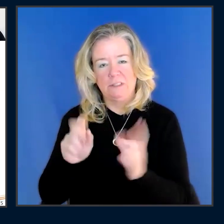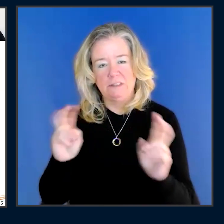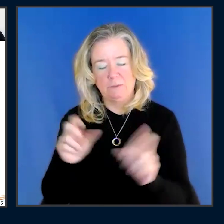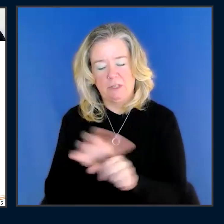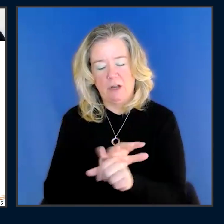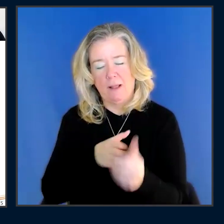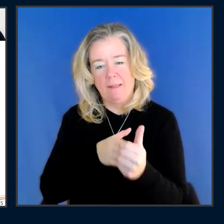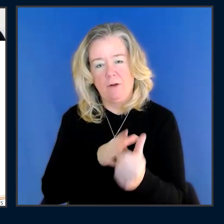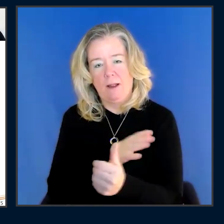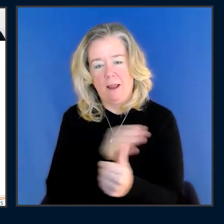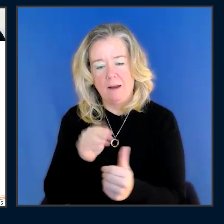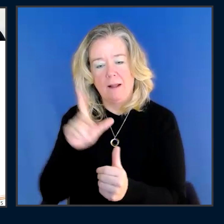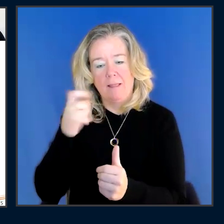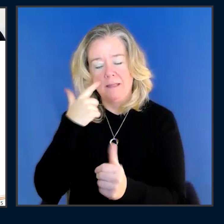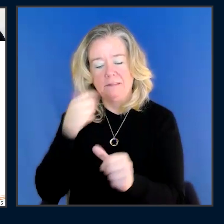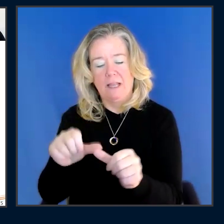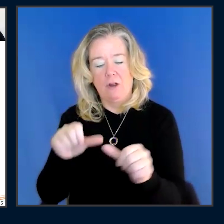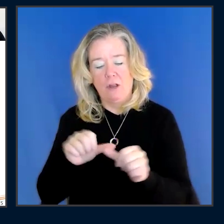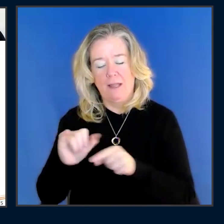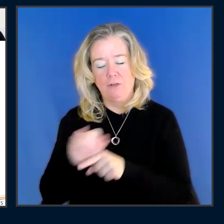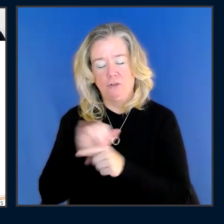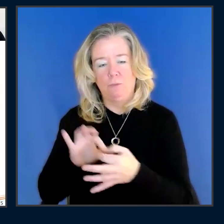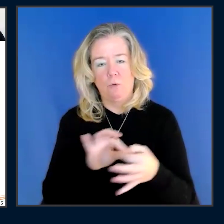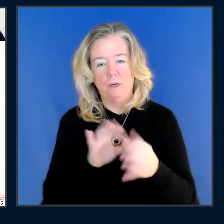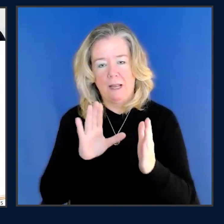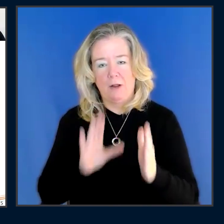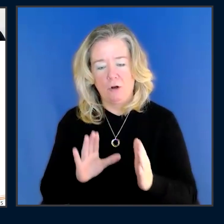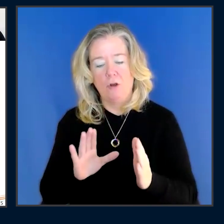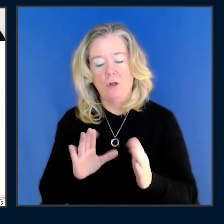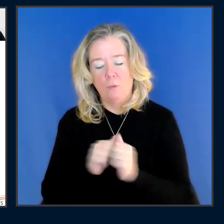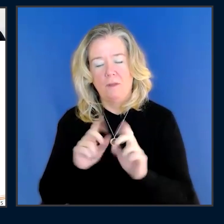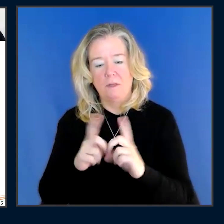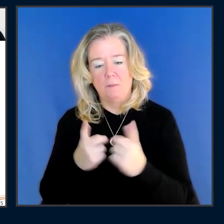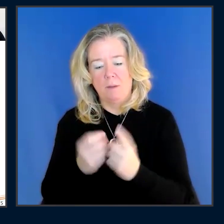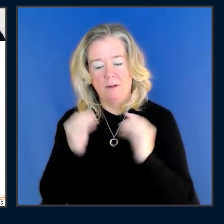as well as the Lansing area internship coordinator, at the Department of Teacher Education